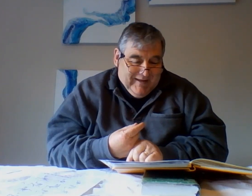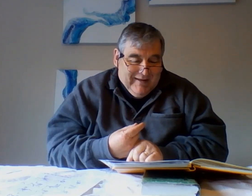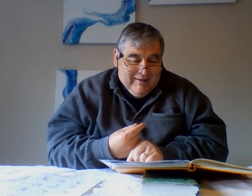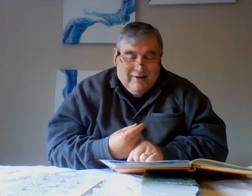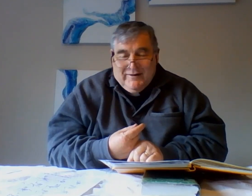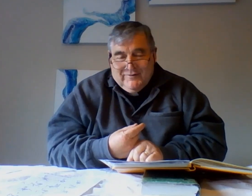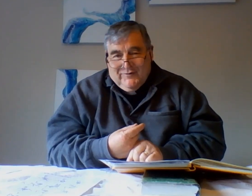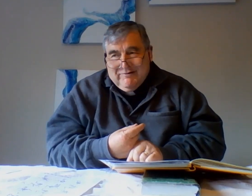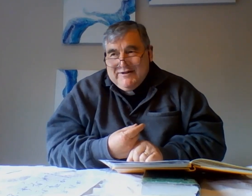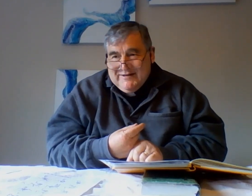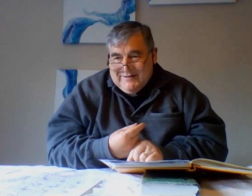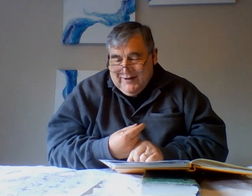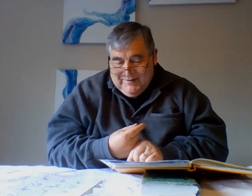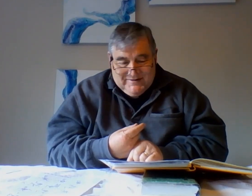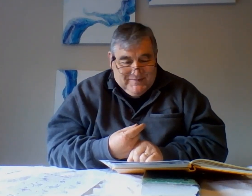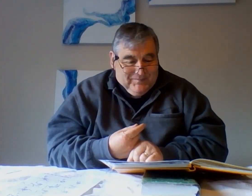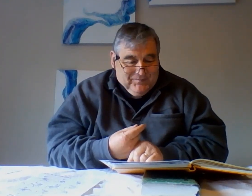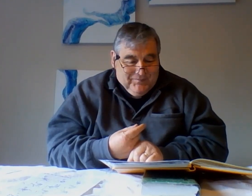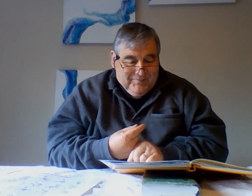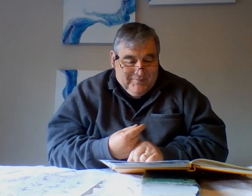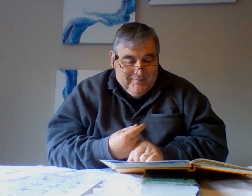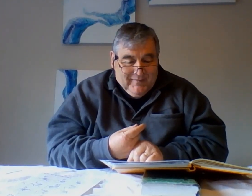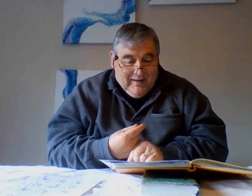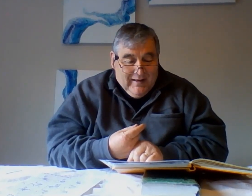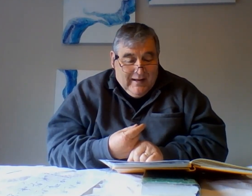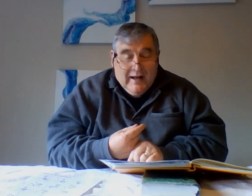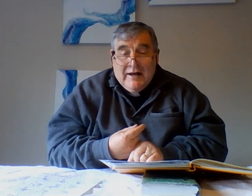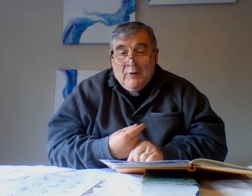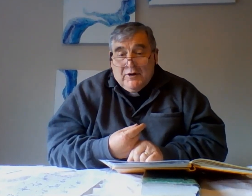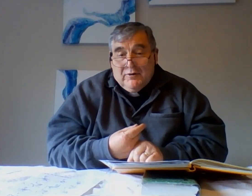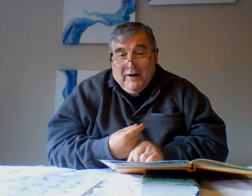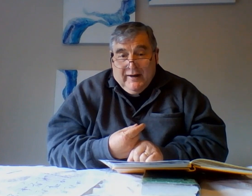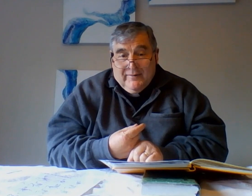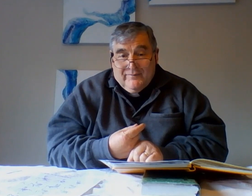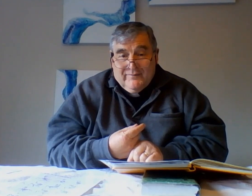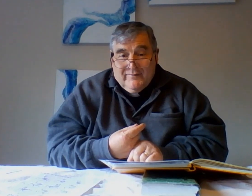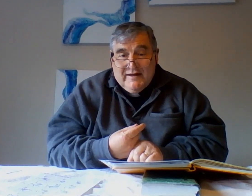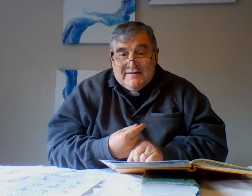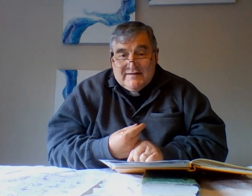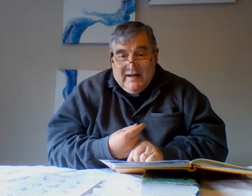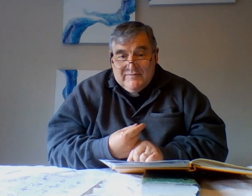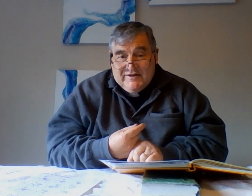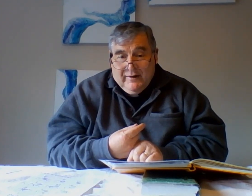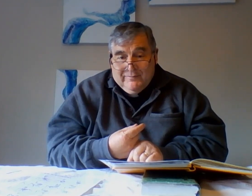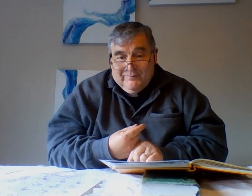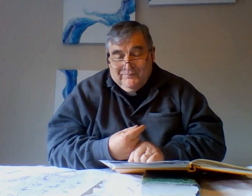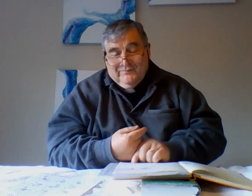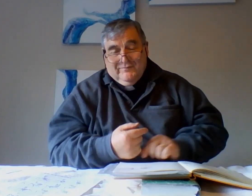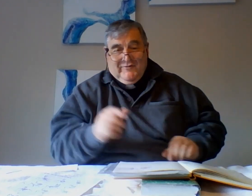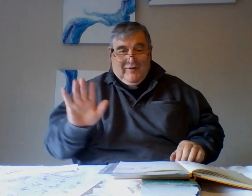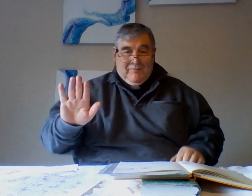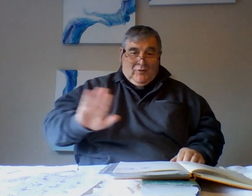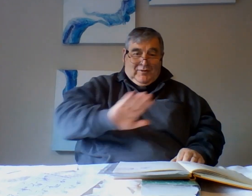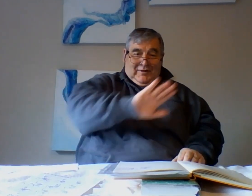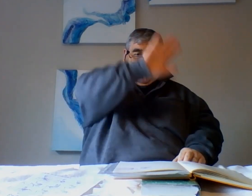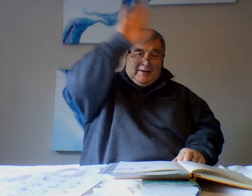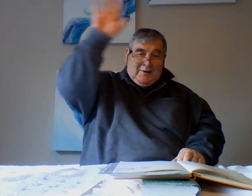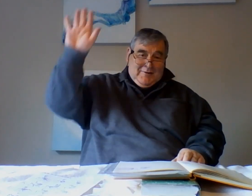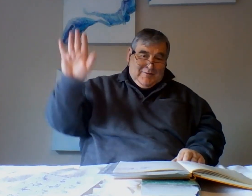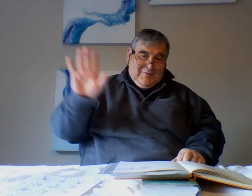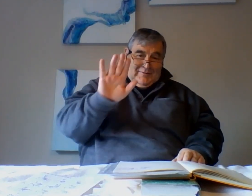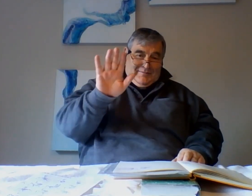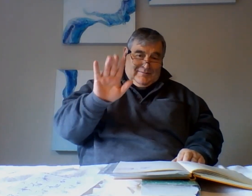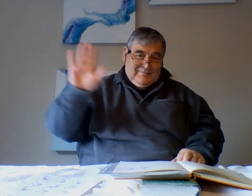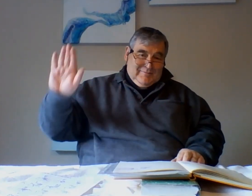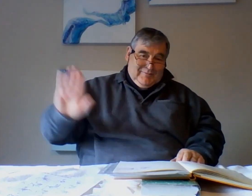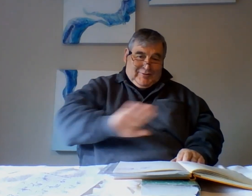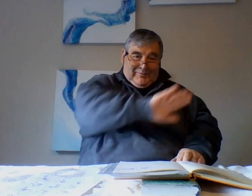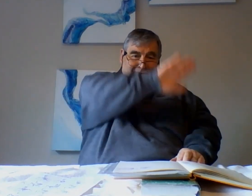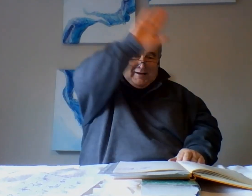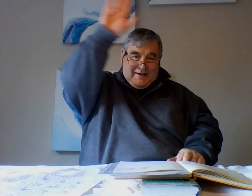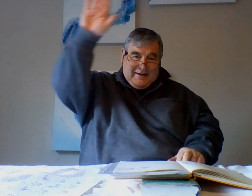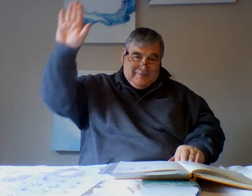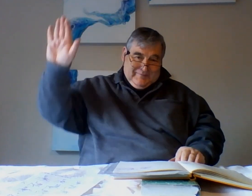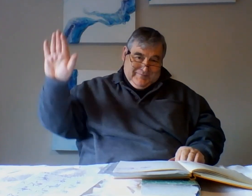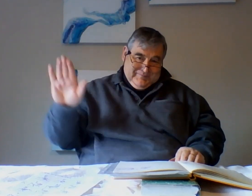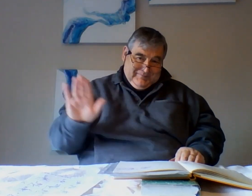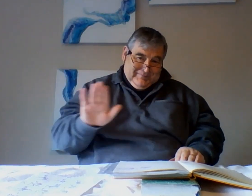Right, greeting signs: 'hello' and 'goodbye'. It's the same sign, simple: (signs) 'hello',